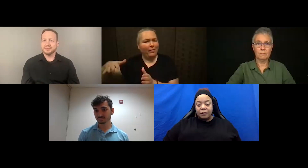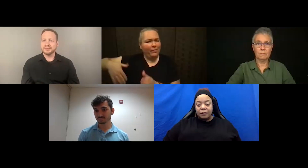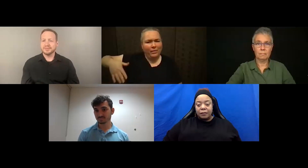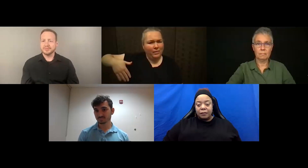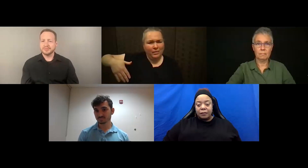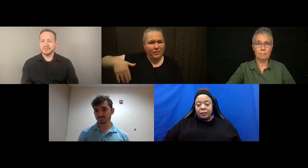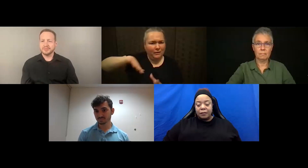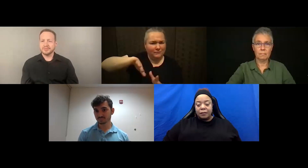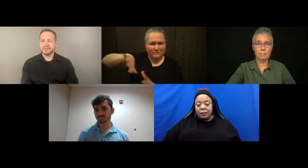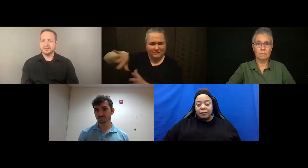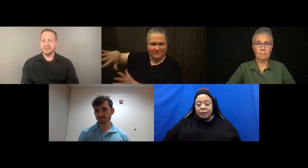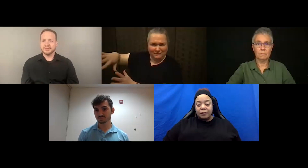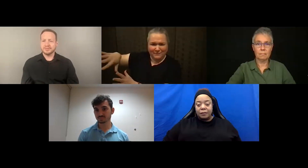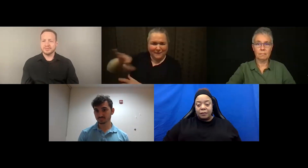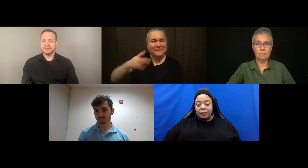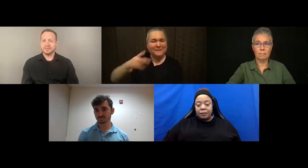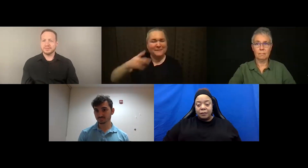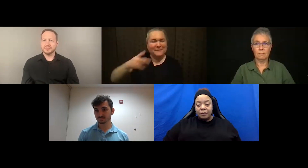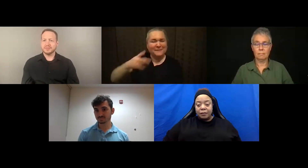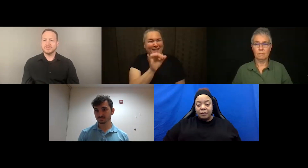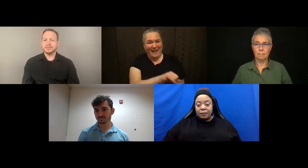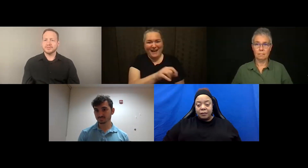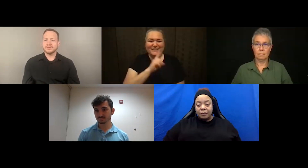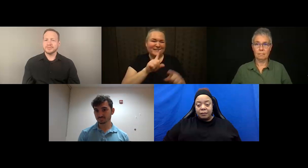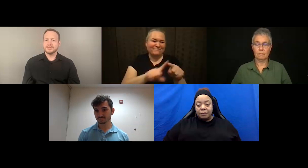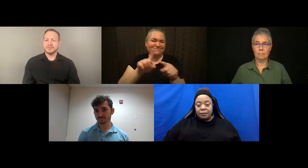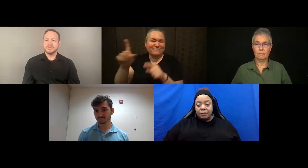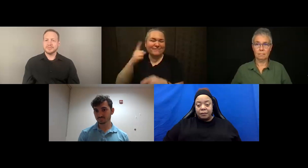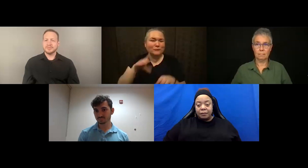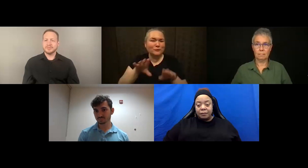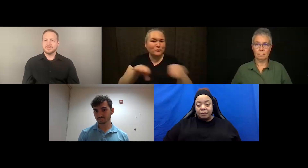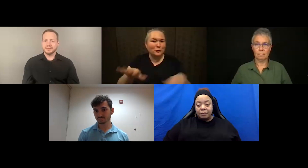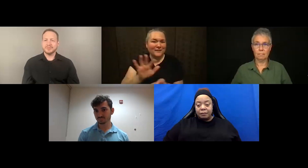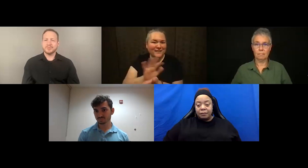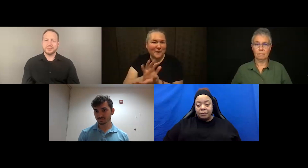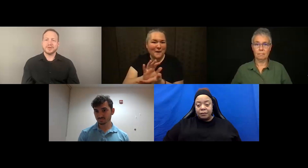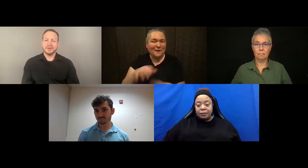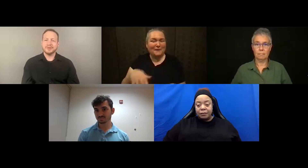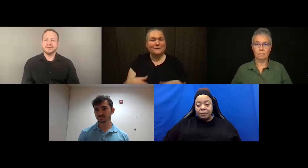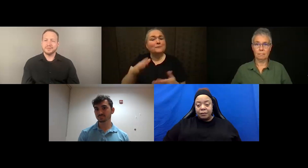interpreting, yet. There's some different areas we've